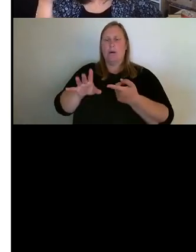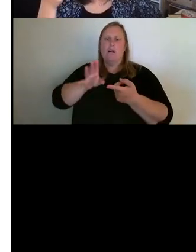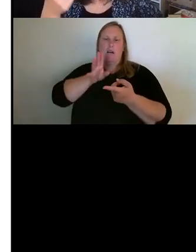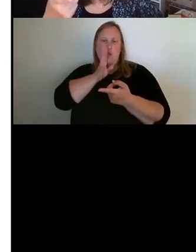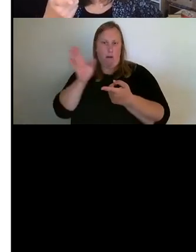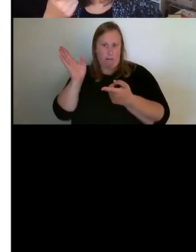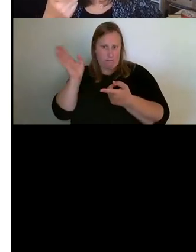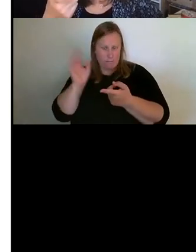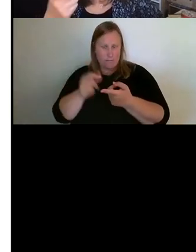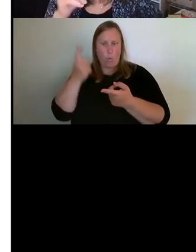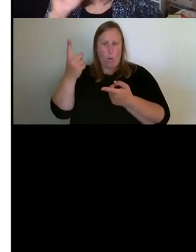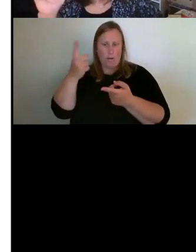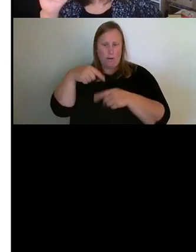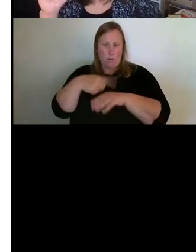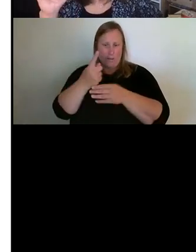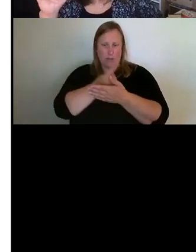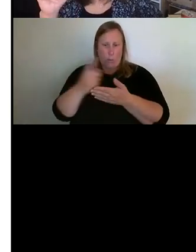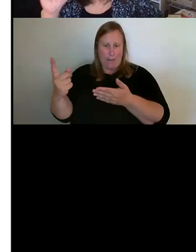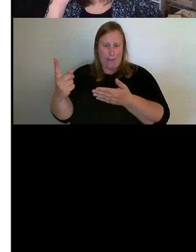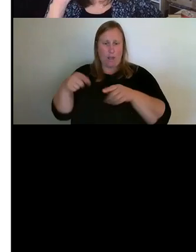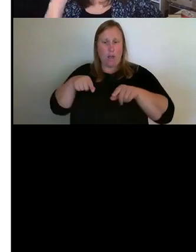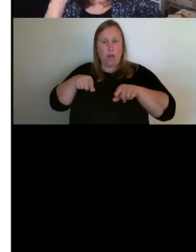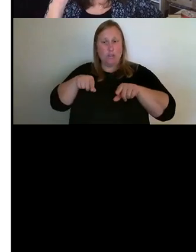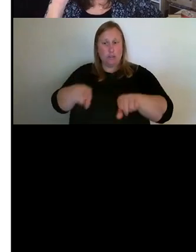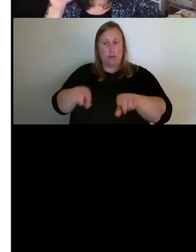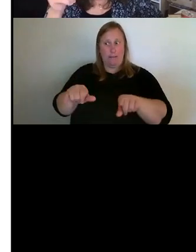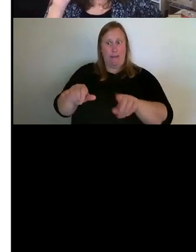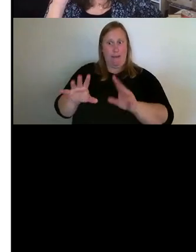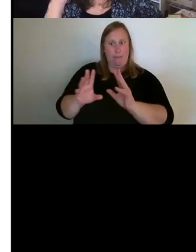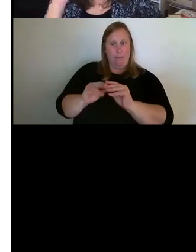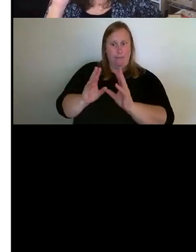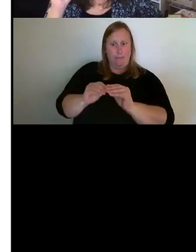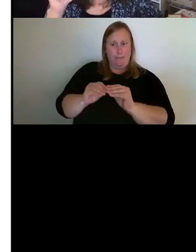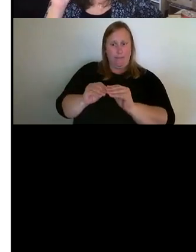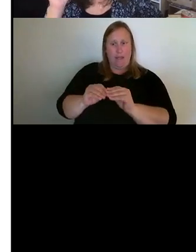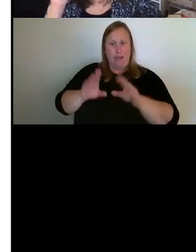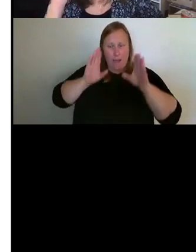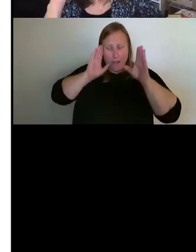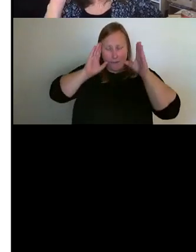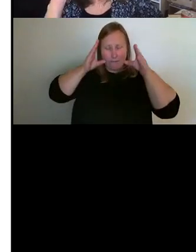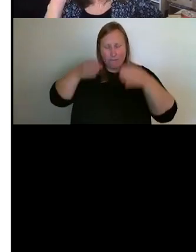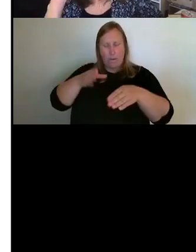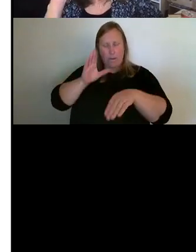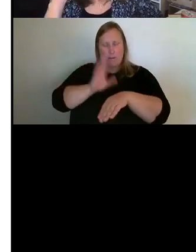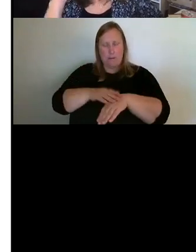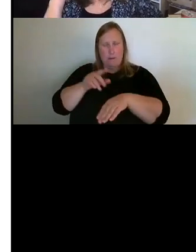I have to, in that environment, I am trying to focus on what the speaker is saying.